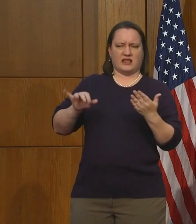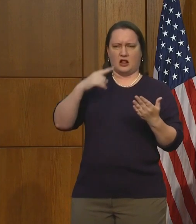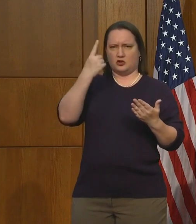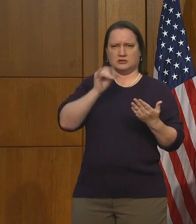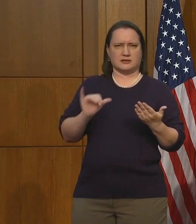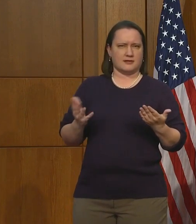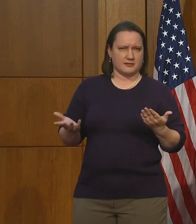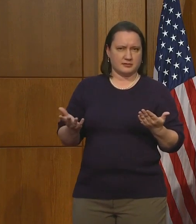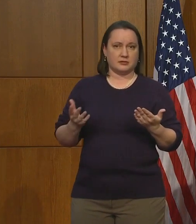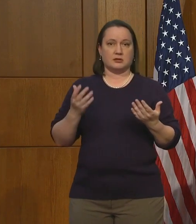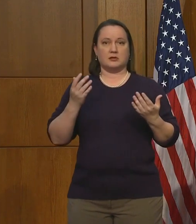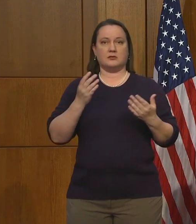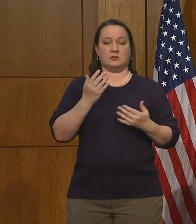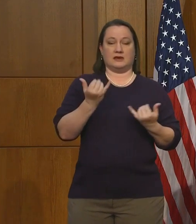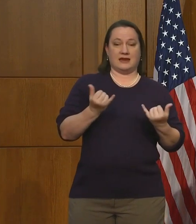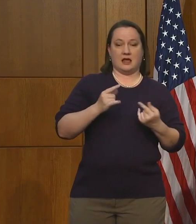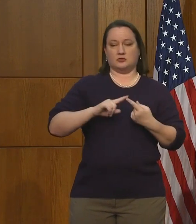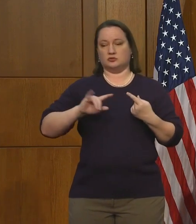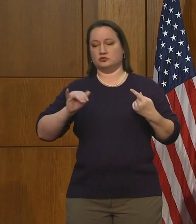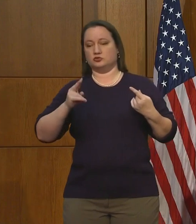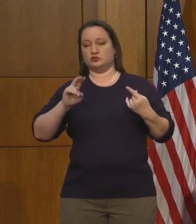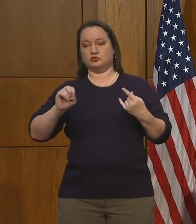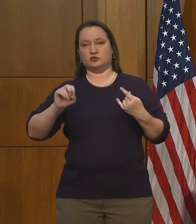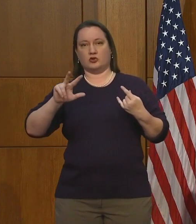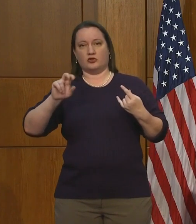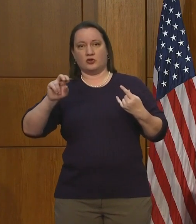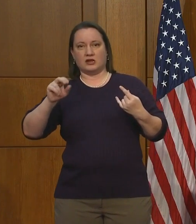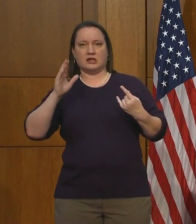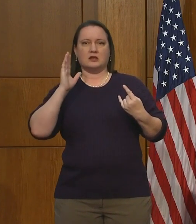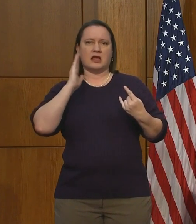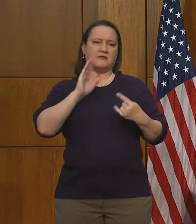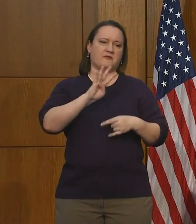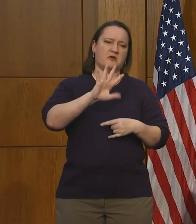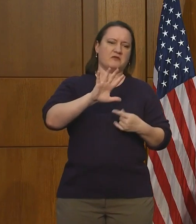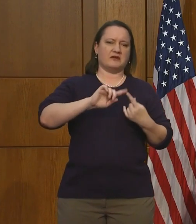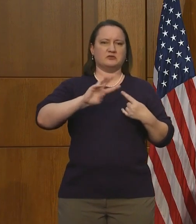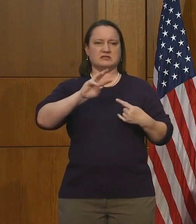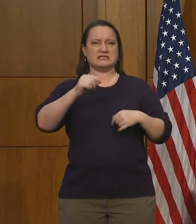RESPOND AS WE OPEN UP SO BETWEEN NOW AND THE END OF JUNE